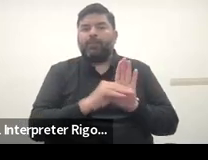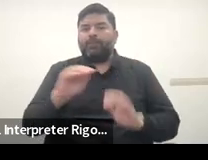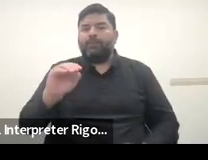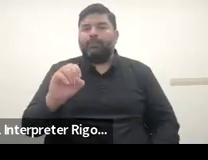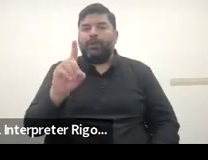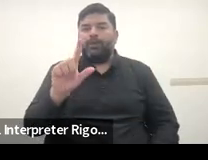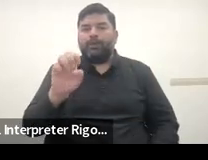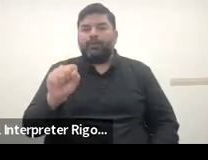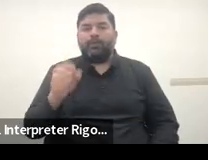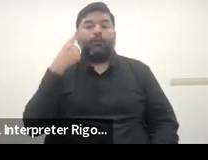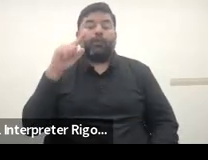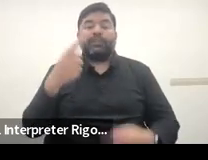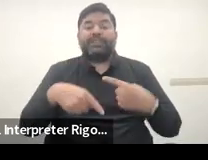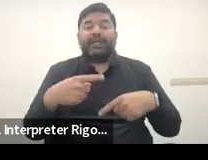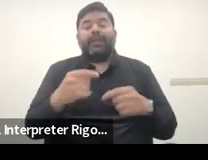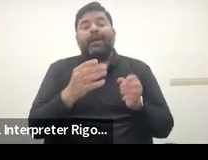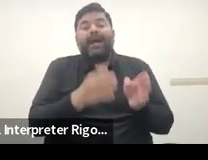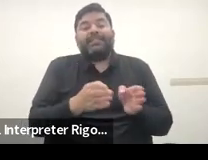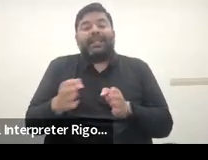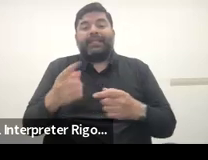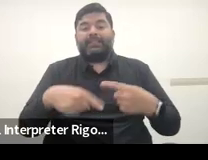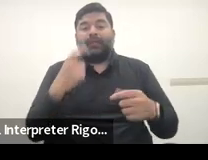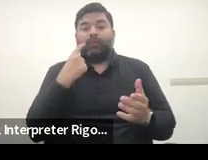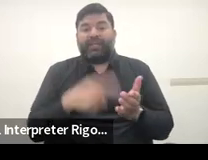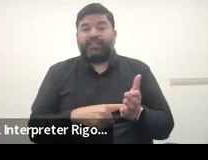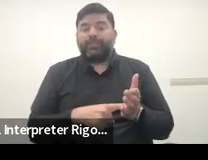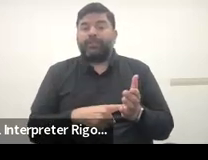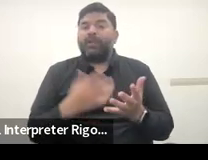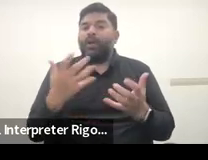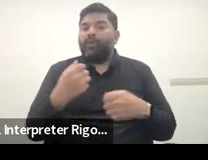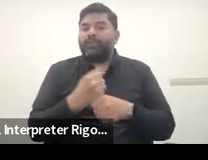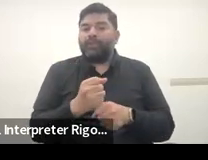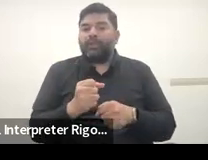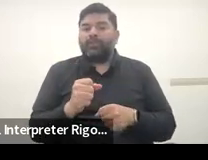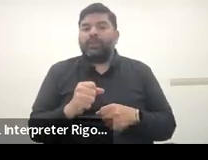isolated sign recognition— I should start by saying technically these two things should